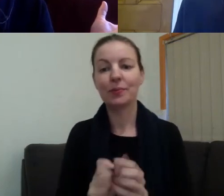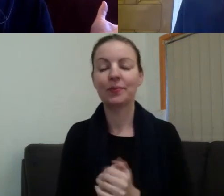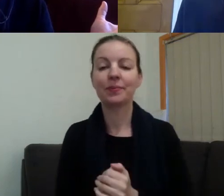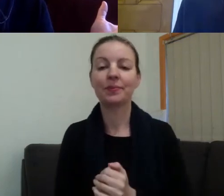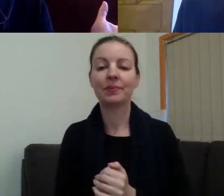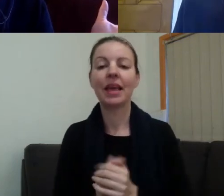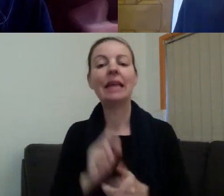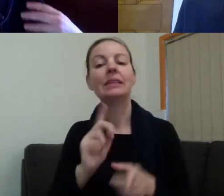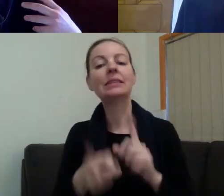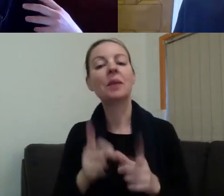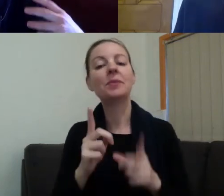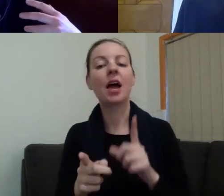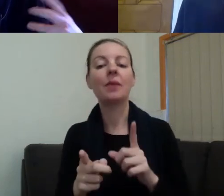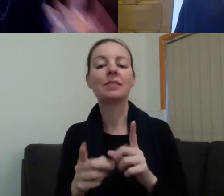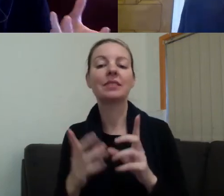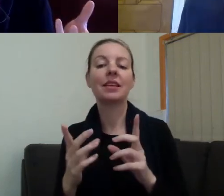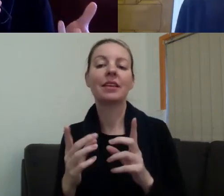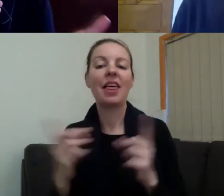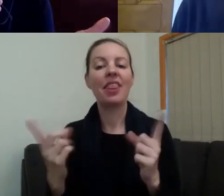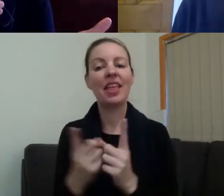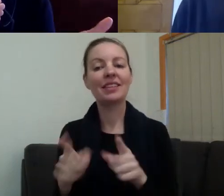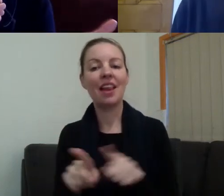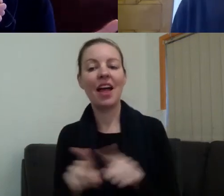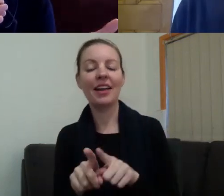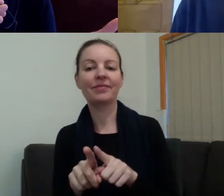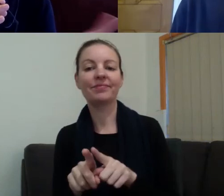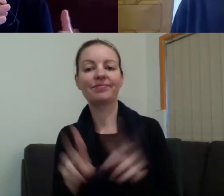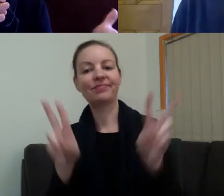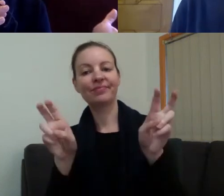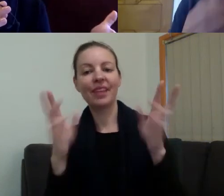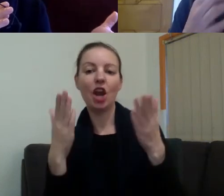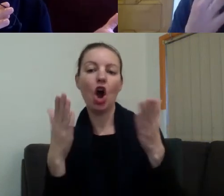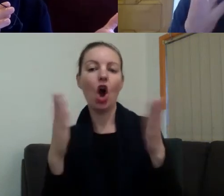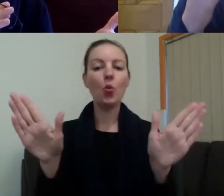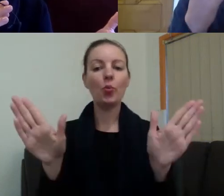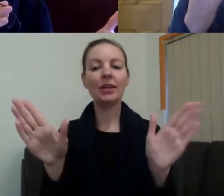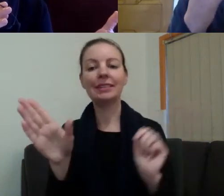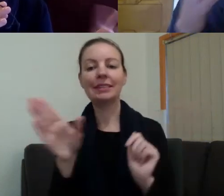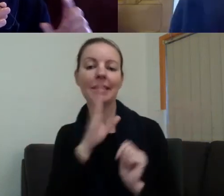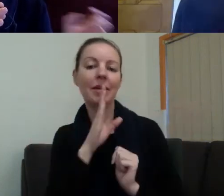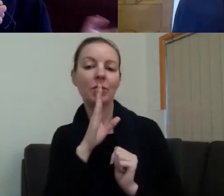And sometimes it just feels like a secret that we're holding and that nobody else knows about.